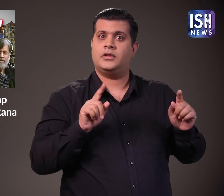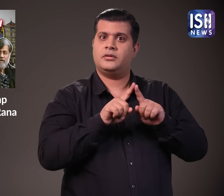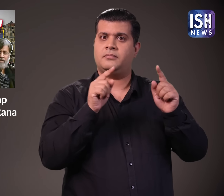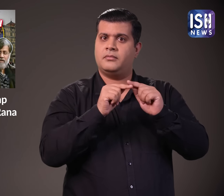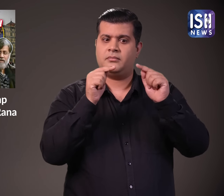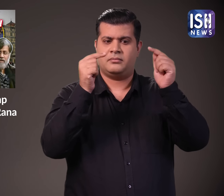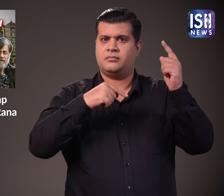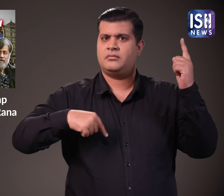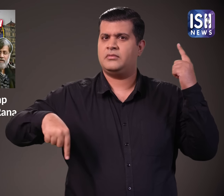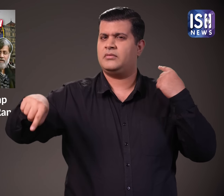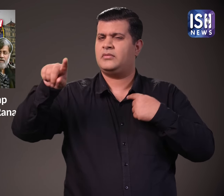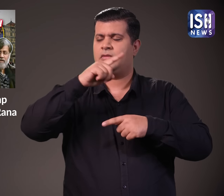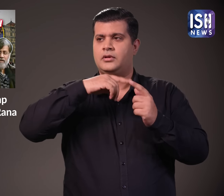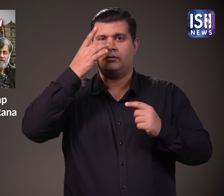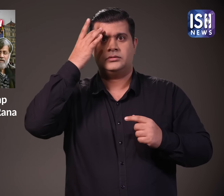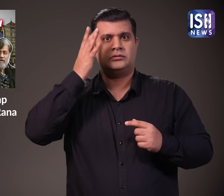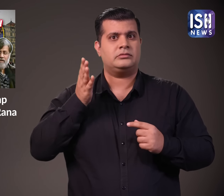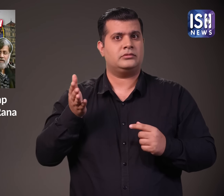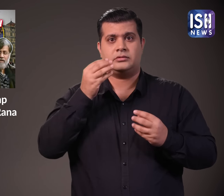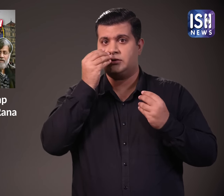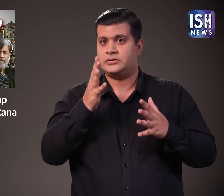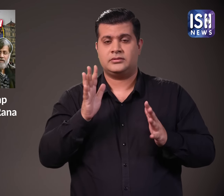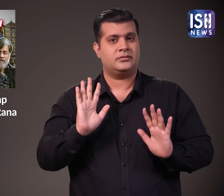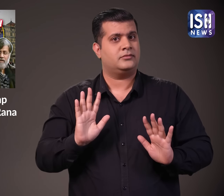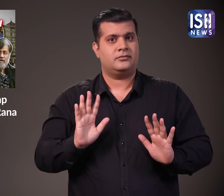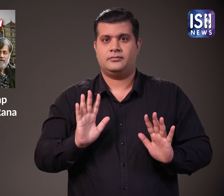This has turned into a trade war.